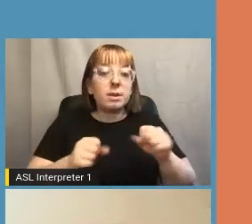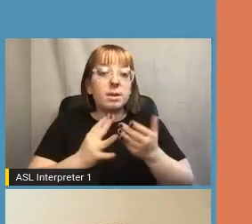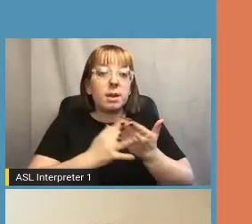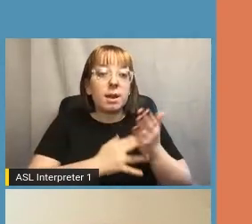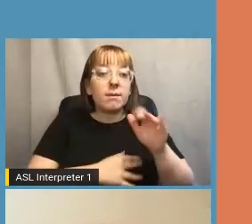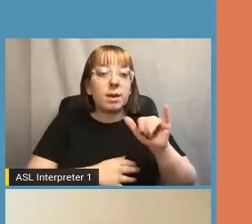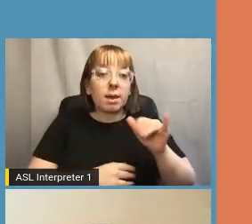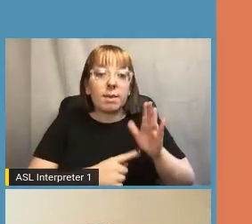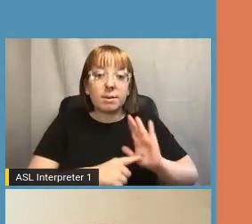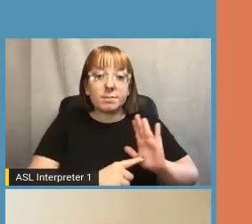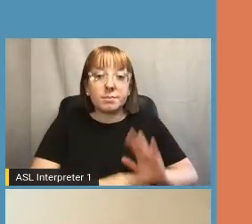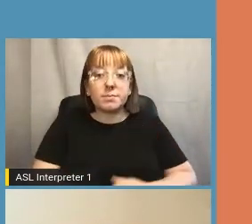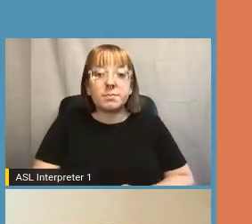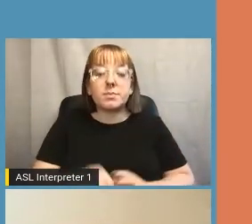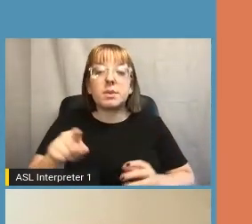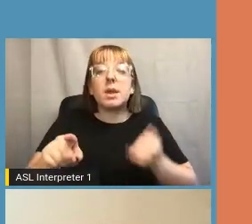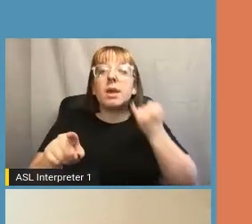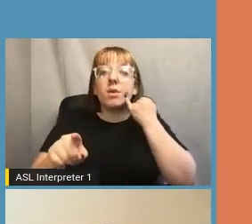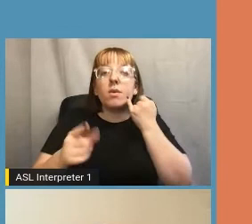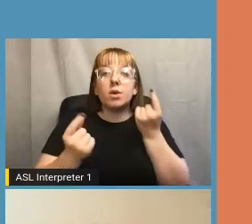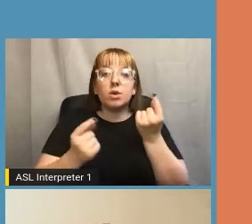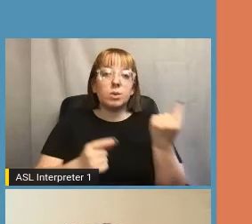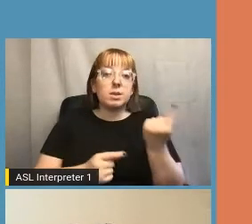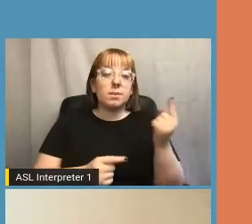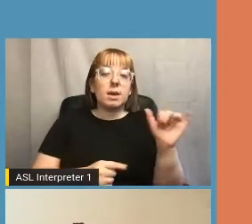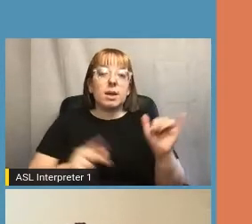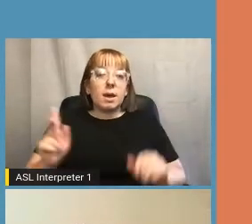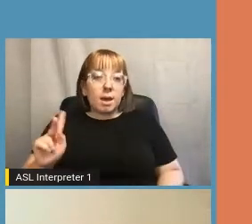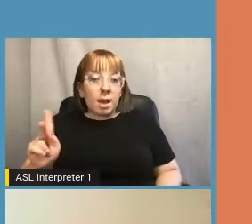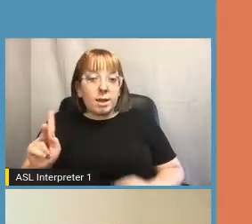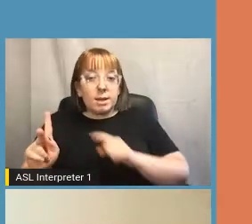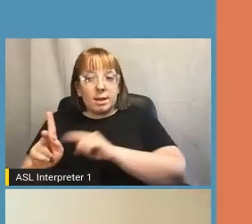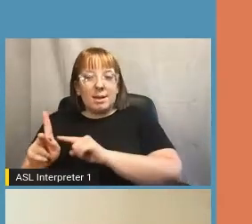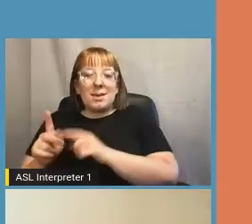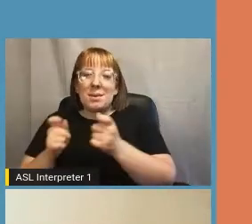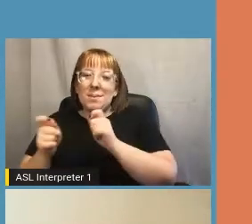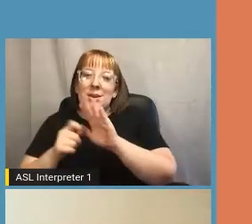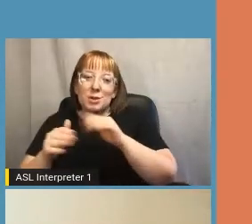if you're doing something like hunts matrix you want to manage your submissions so when you get